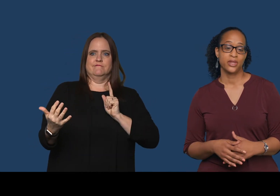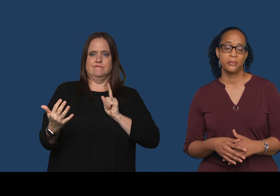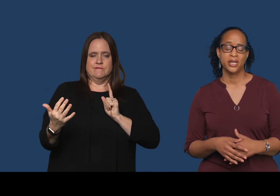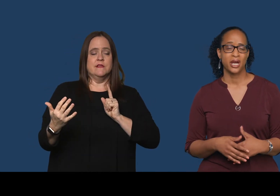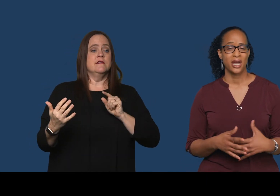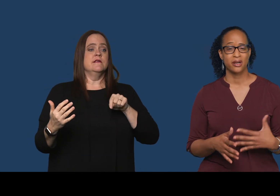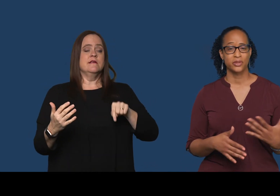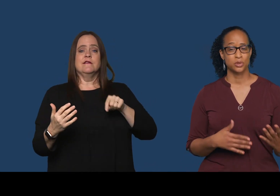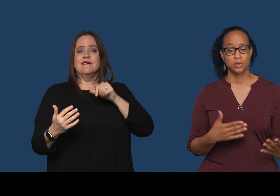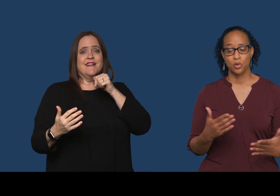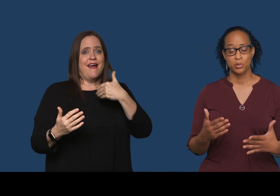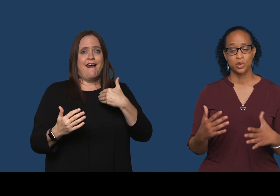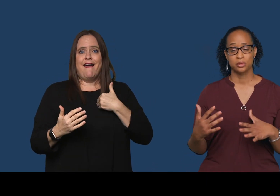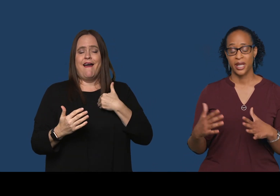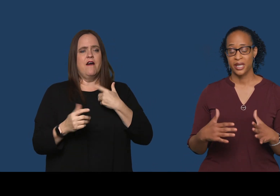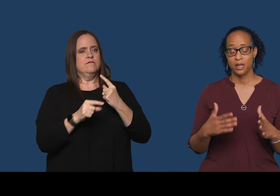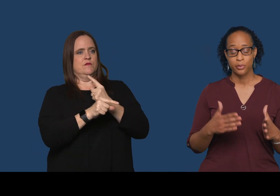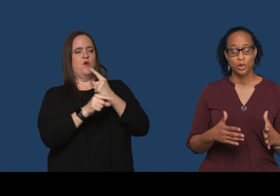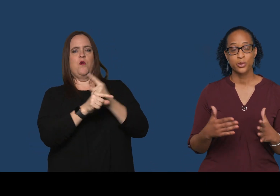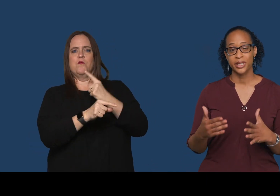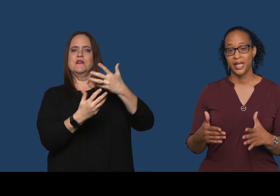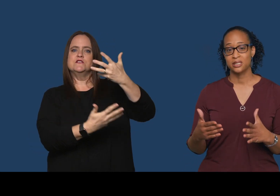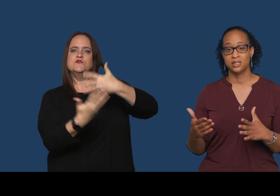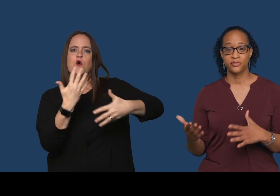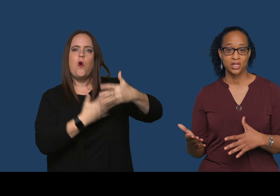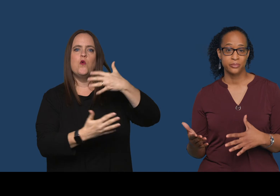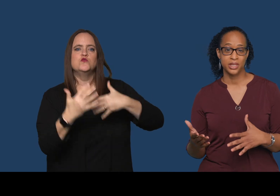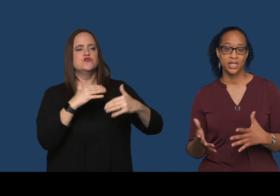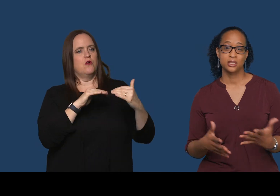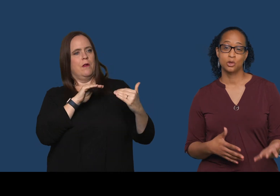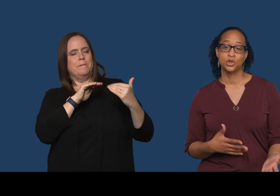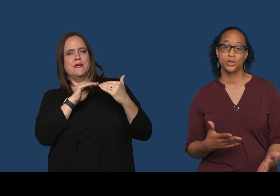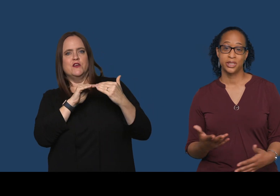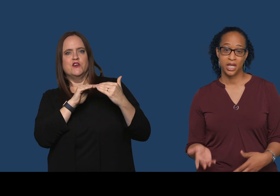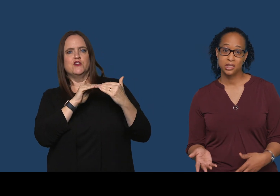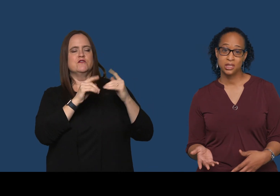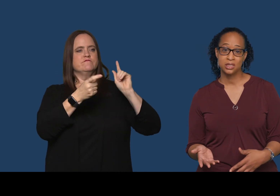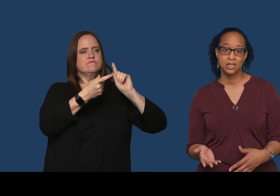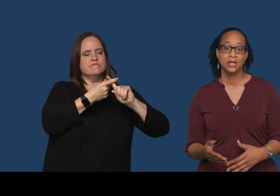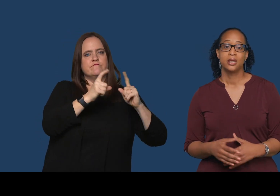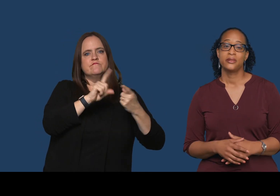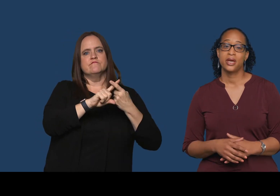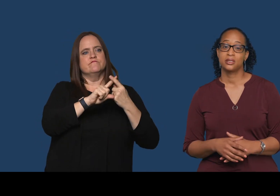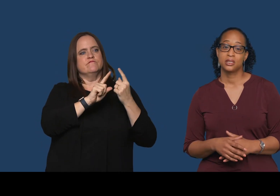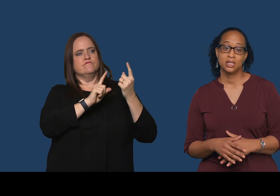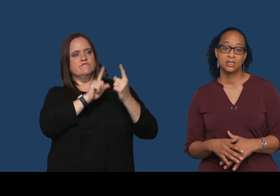They may not have those normal appropriate age development and social connections that kids